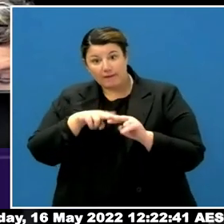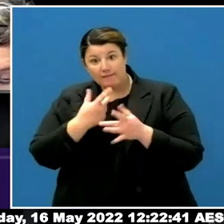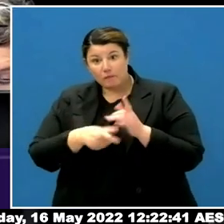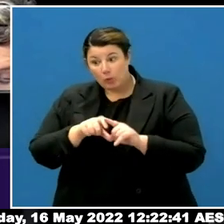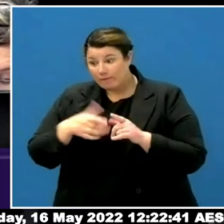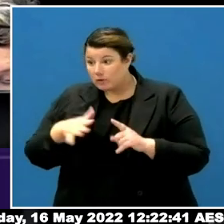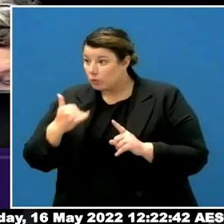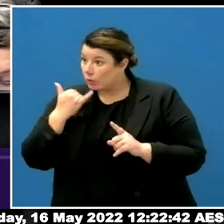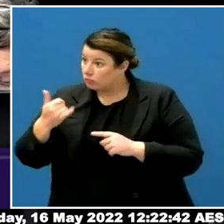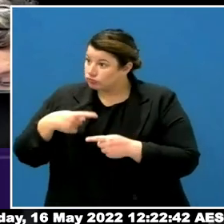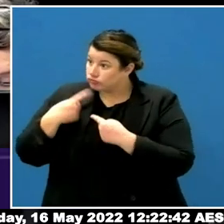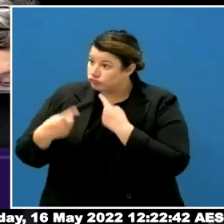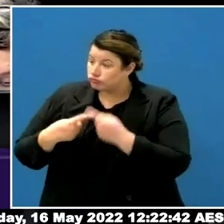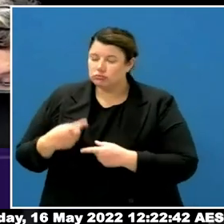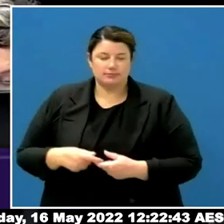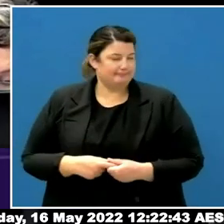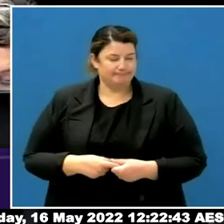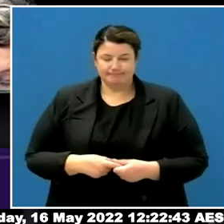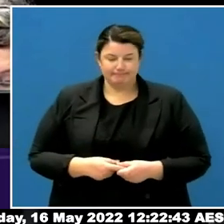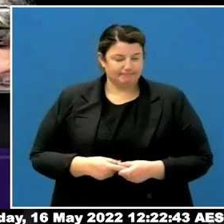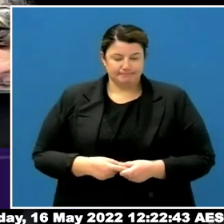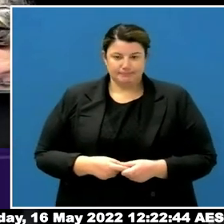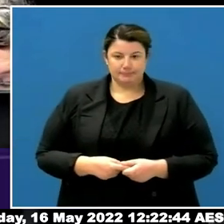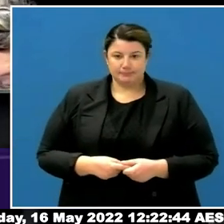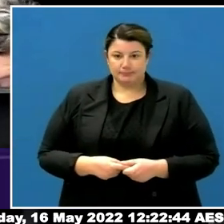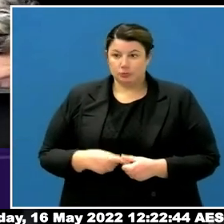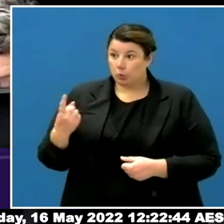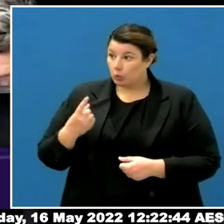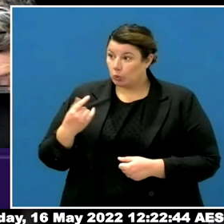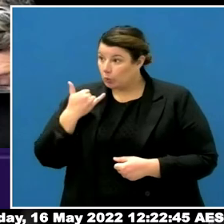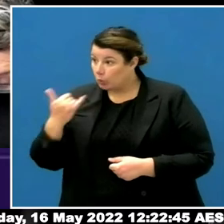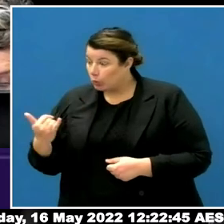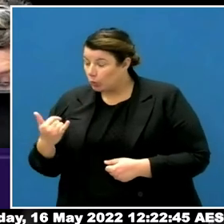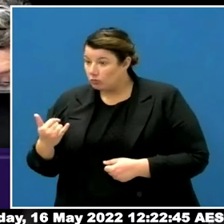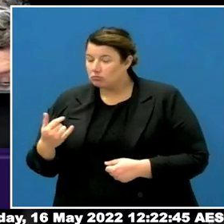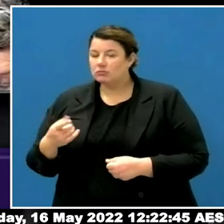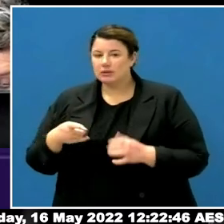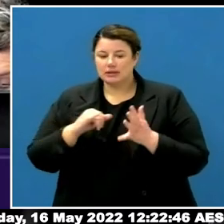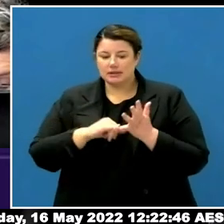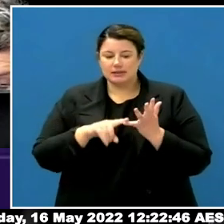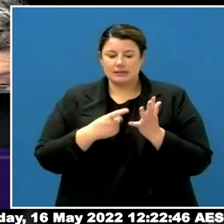No. MR FOGARTY: Who informed you of the abuse? Surry Hills police officers. Alright.